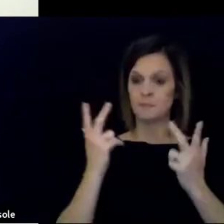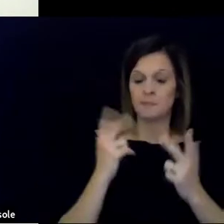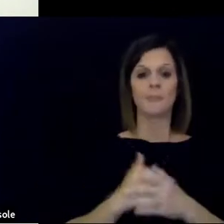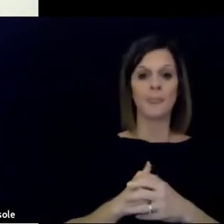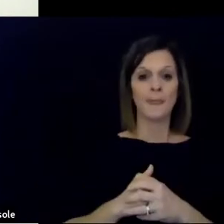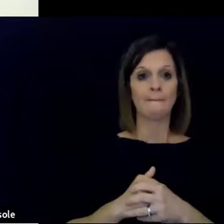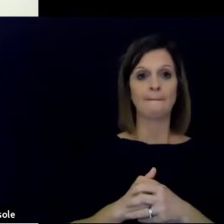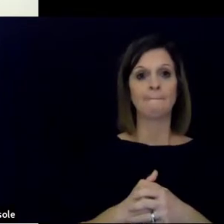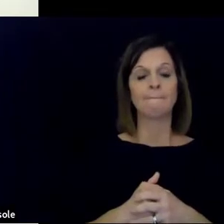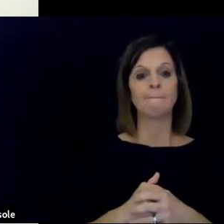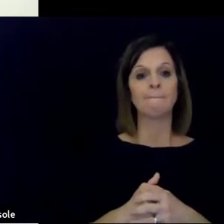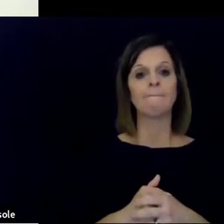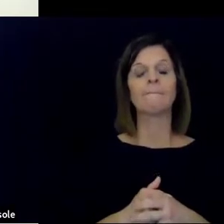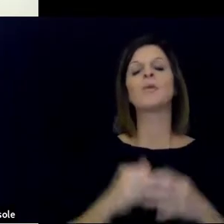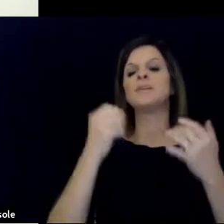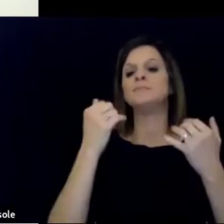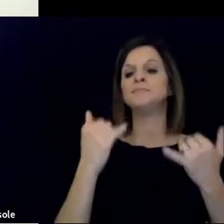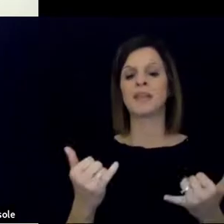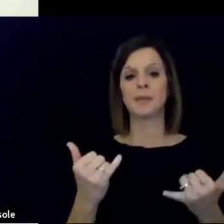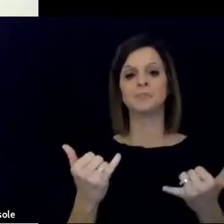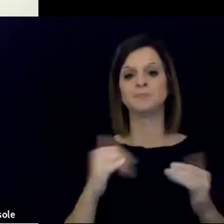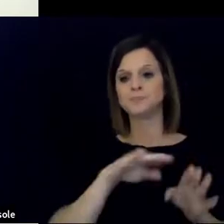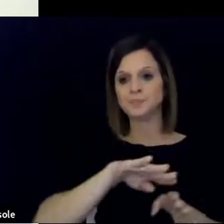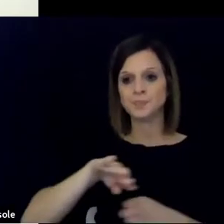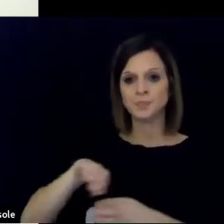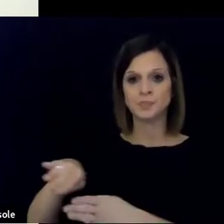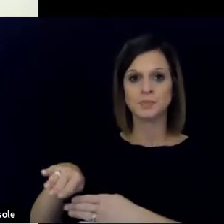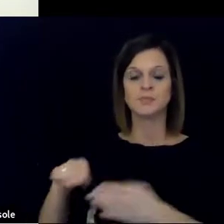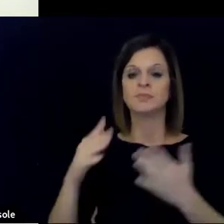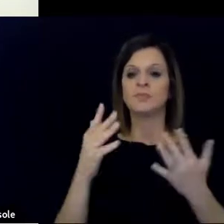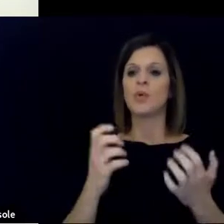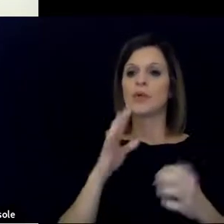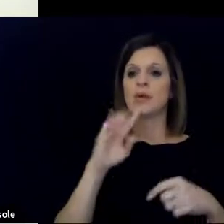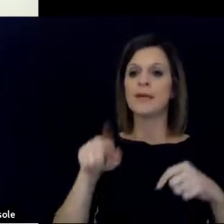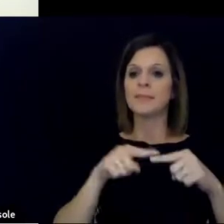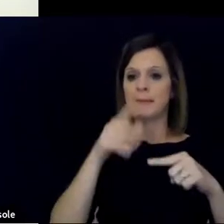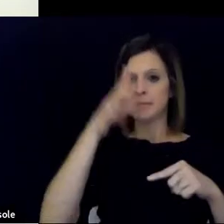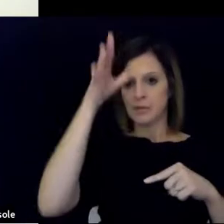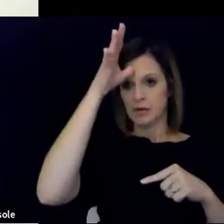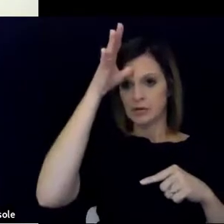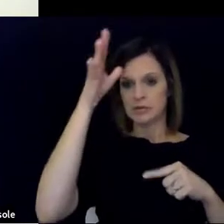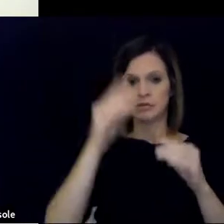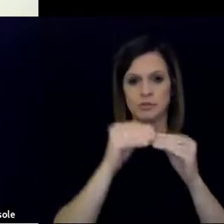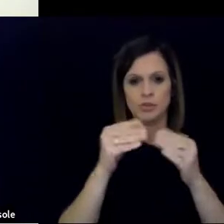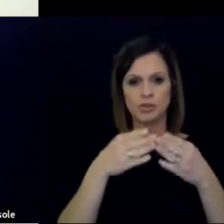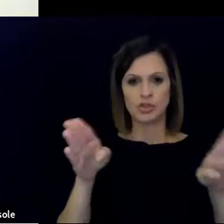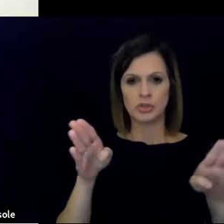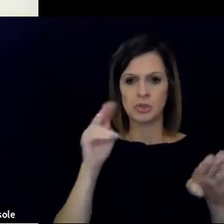So I wanna switch here and talk about parenting more in general here. How are we doing here?